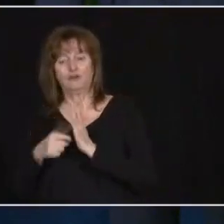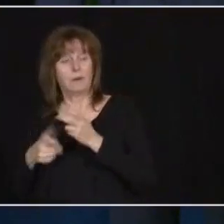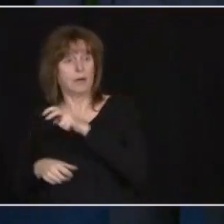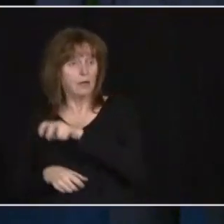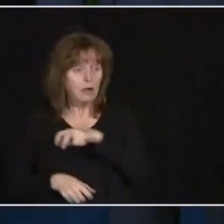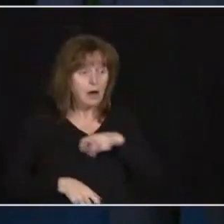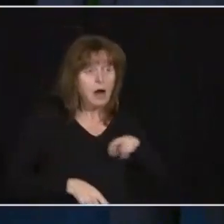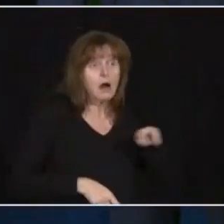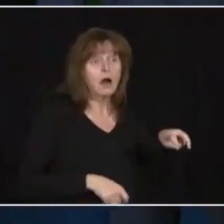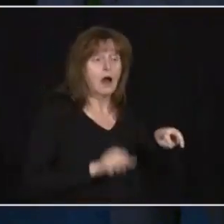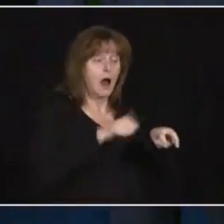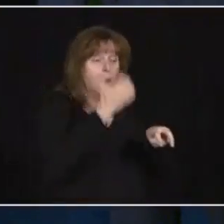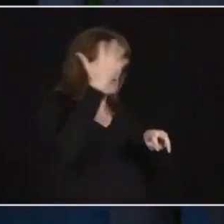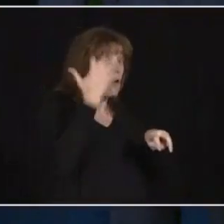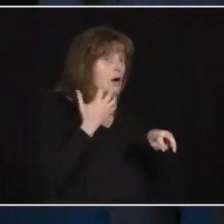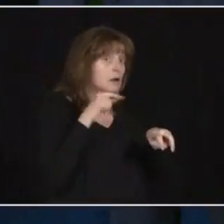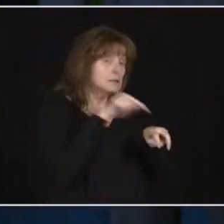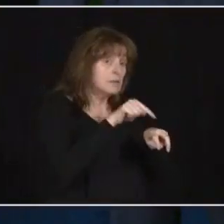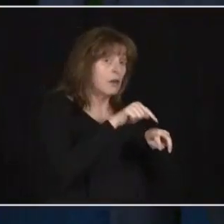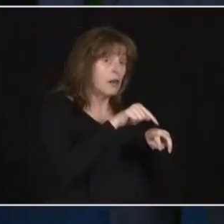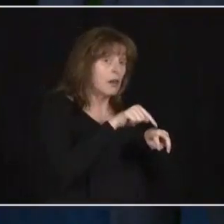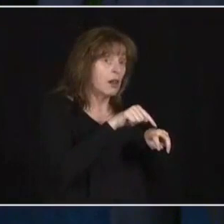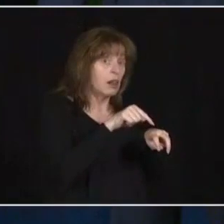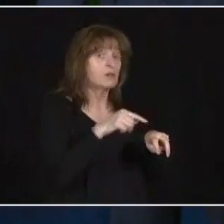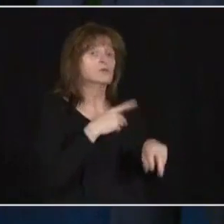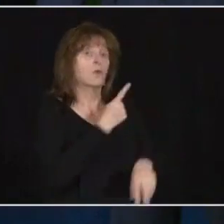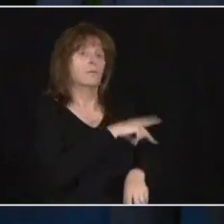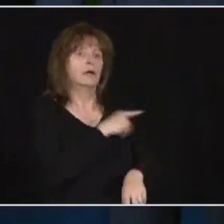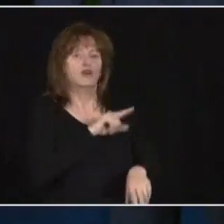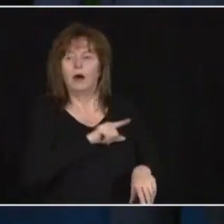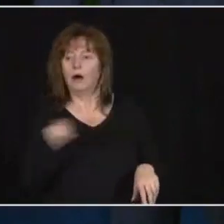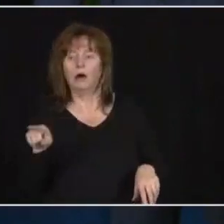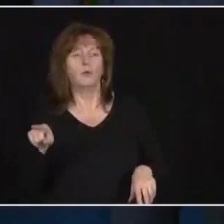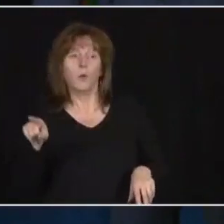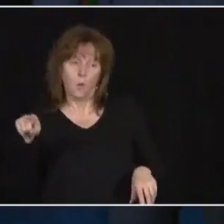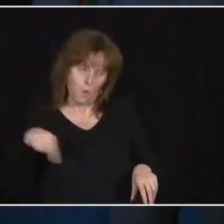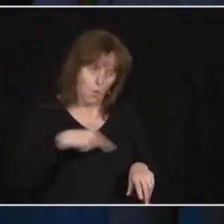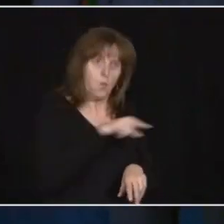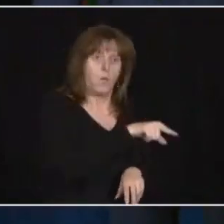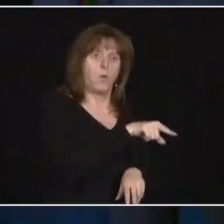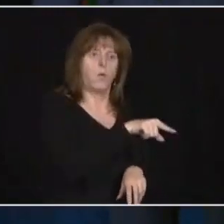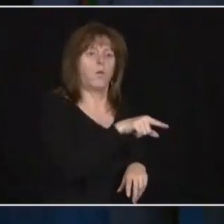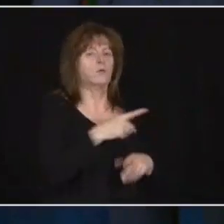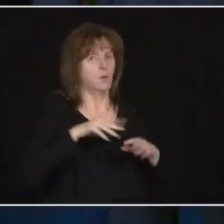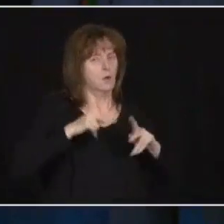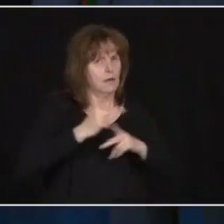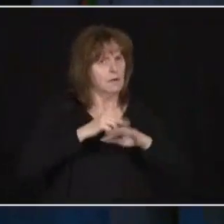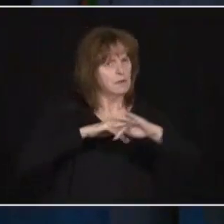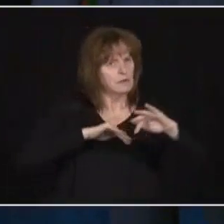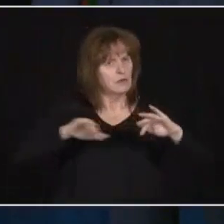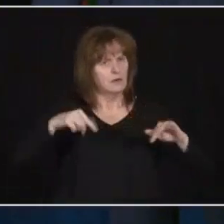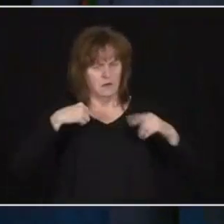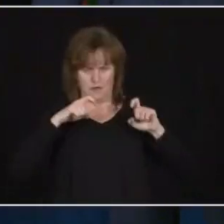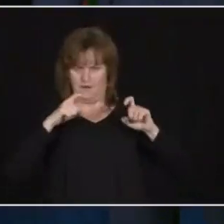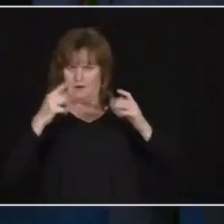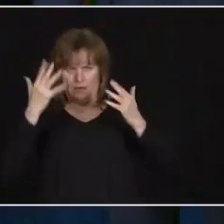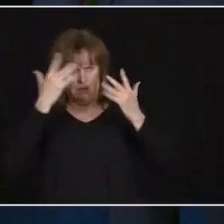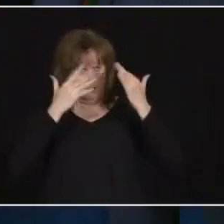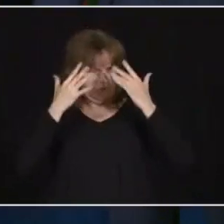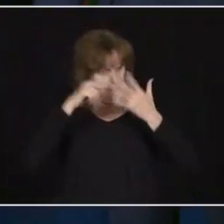surgeons from one hospital to another, and the patients from one hospital to another, where they can do that surgery safely.